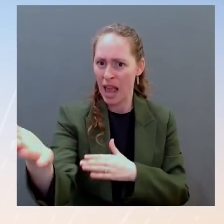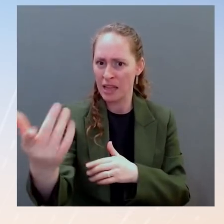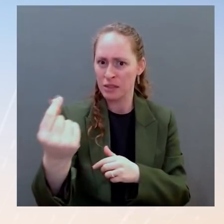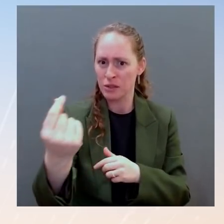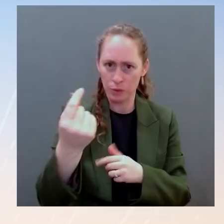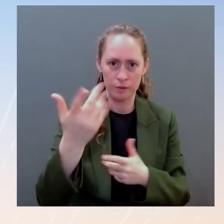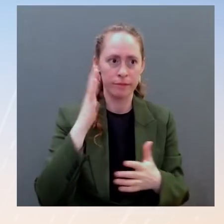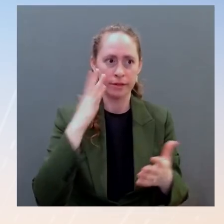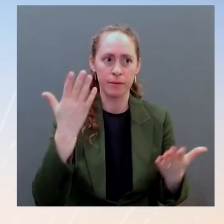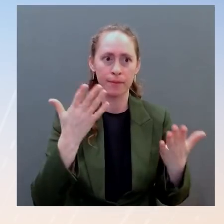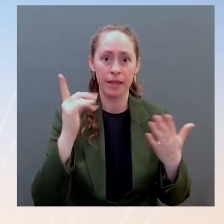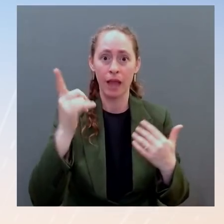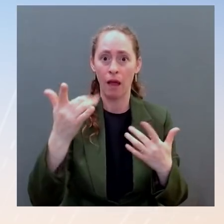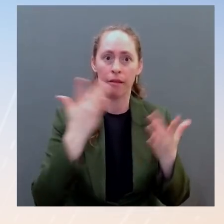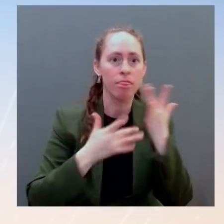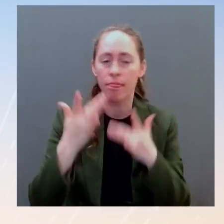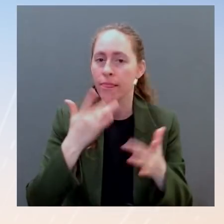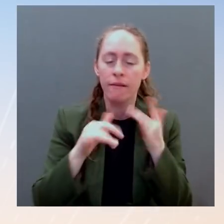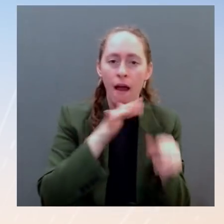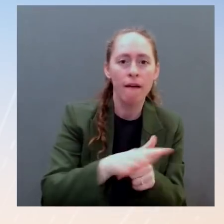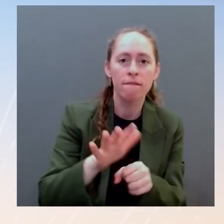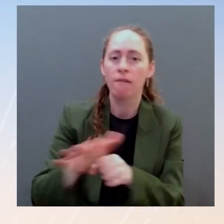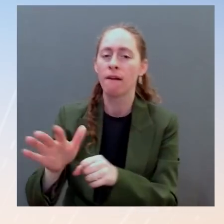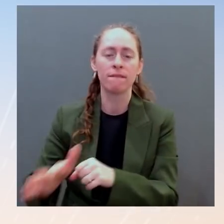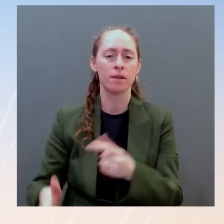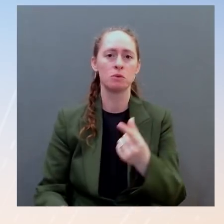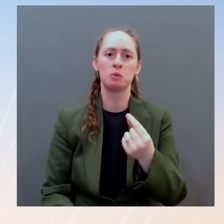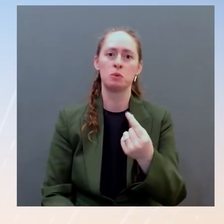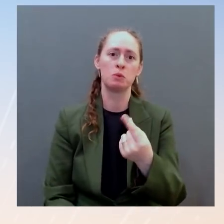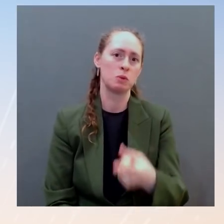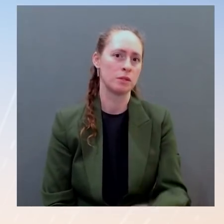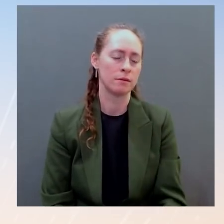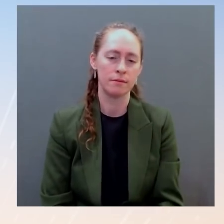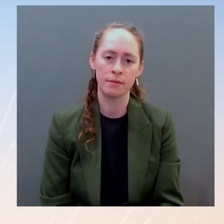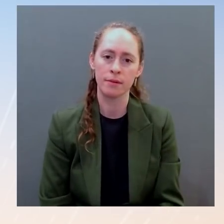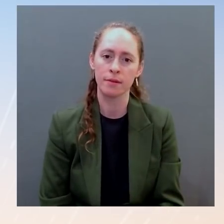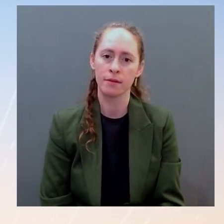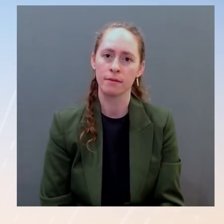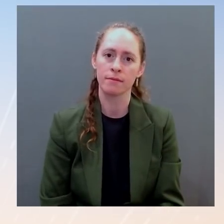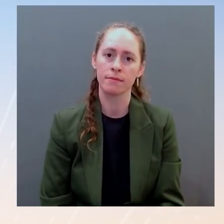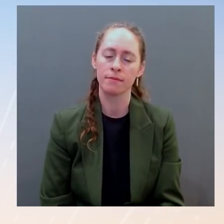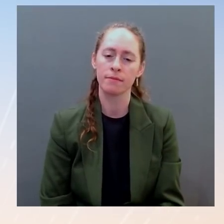There's obviously Shenzhen, which has kind of reopened, and they had moved around where their goods were being produced